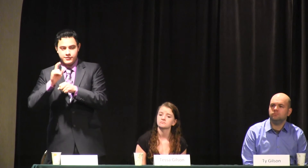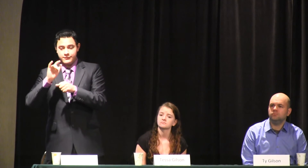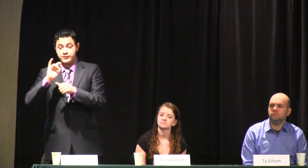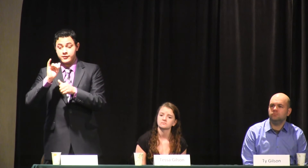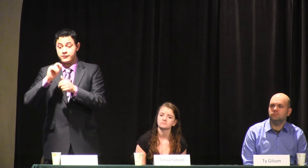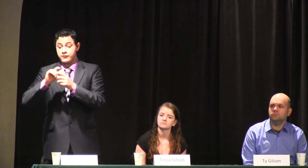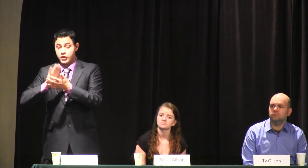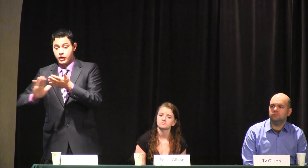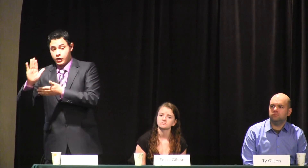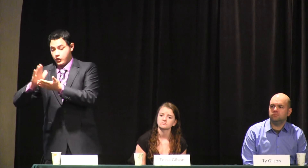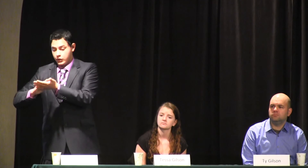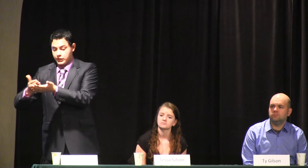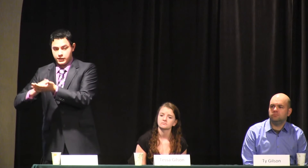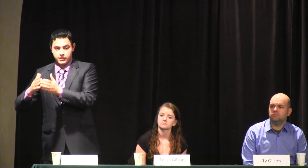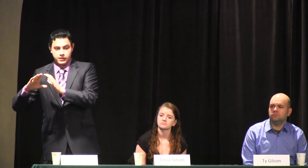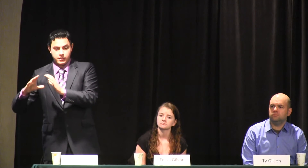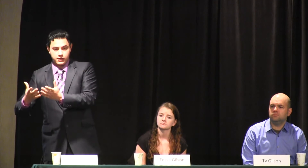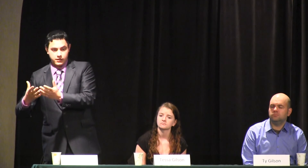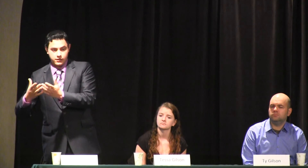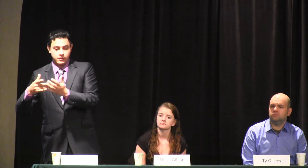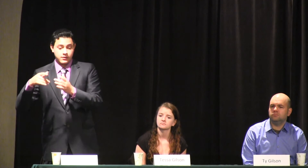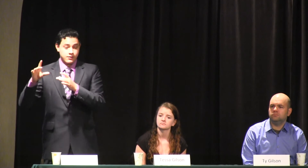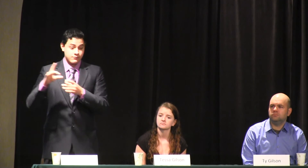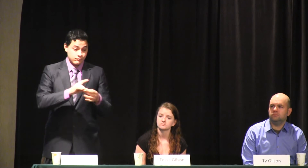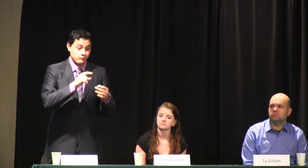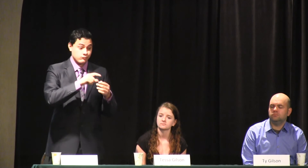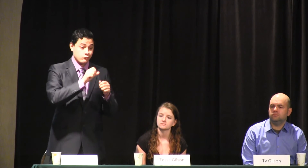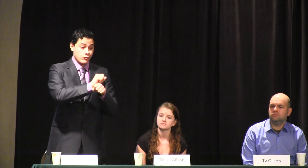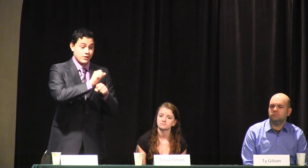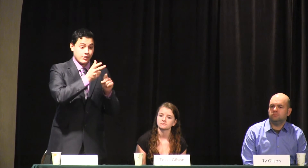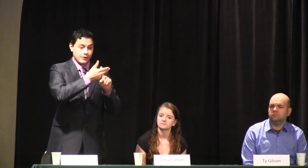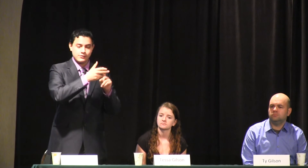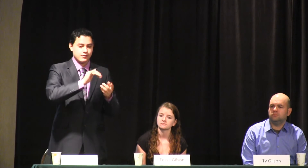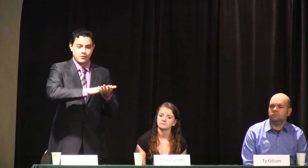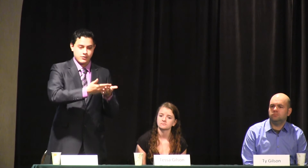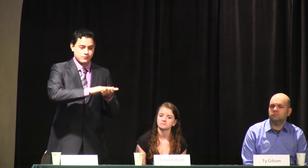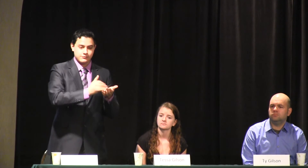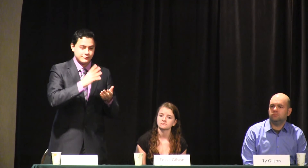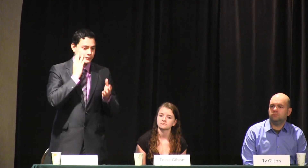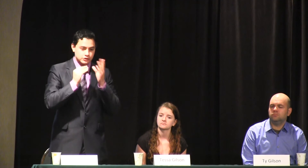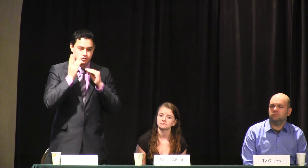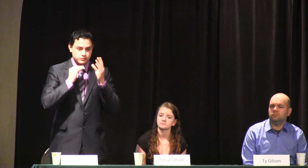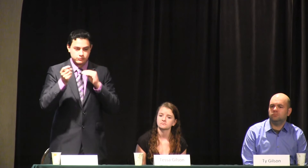and so I worked there -- I was at the college doing some cooking, and then I would also work at the hotel